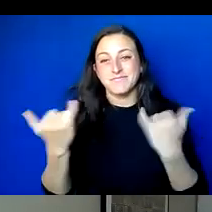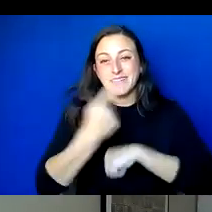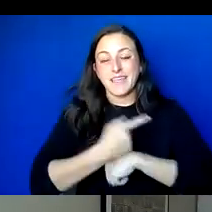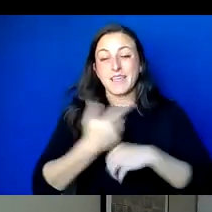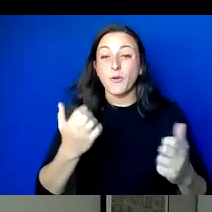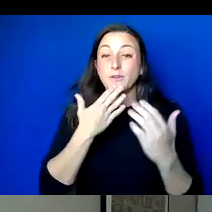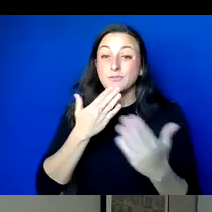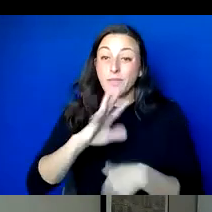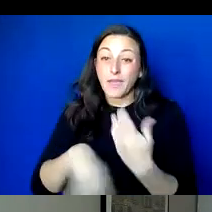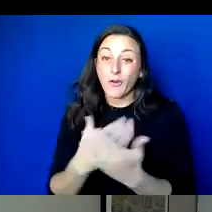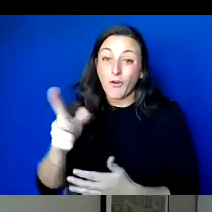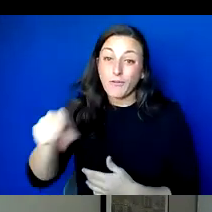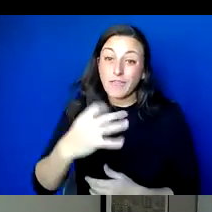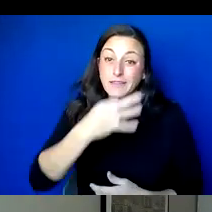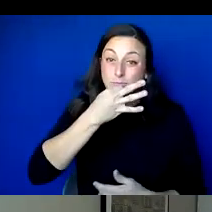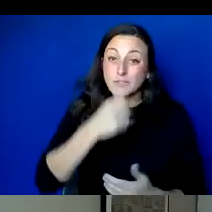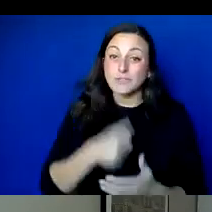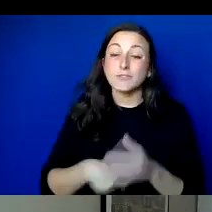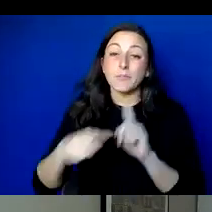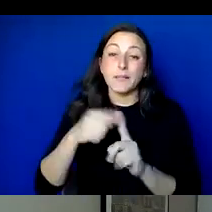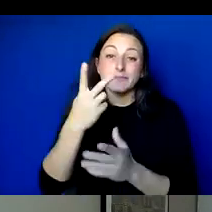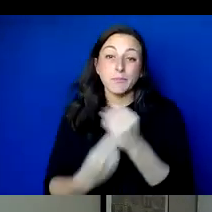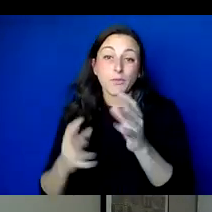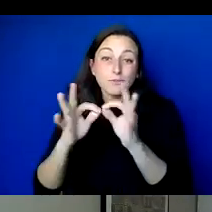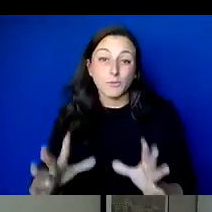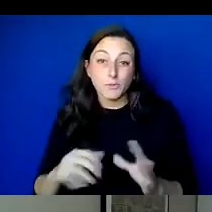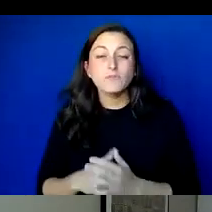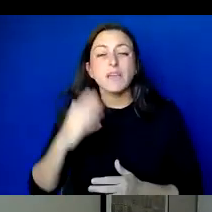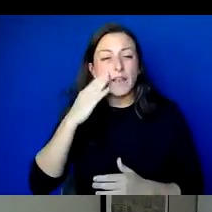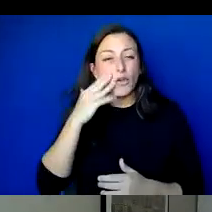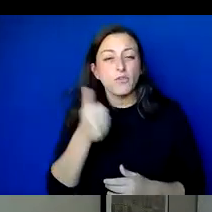for joining as well as both of our interpreters. I know there's a couple questions we weren't able